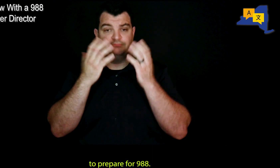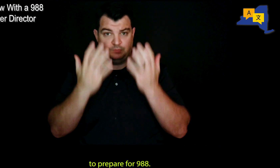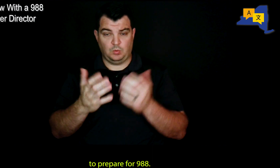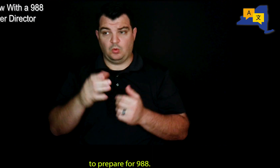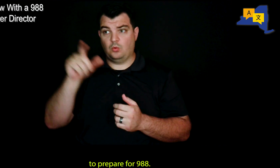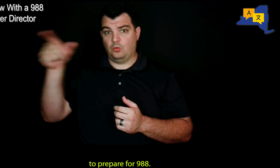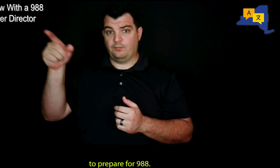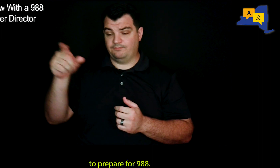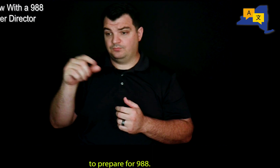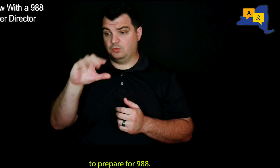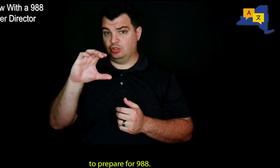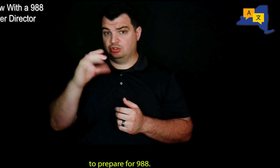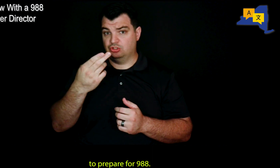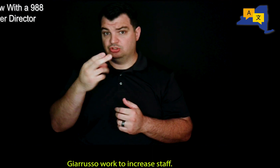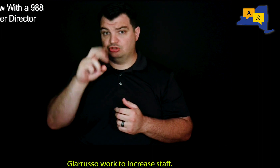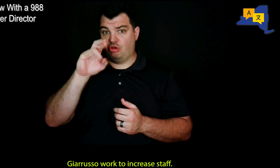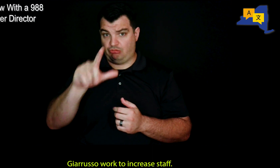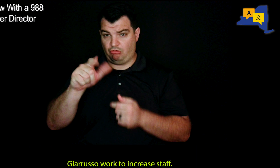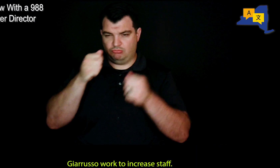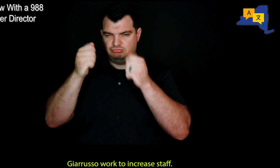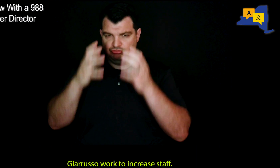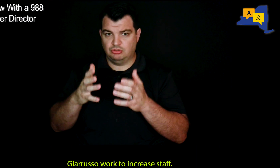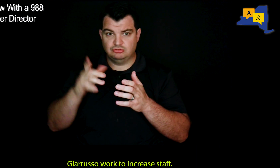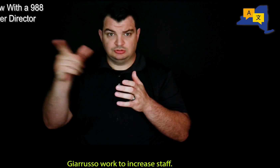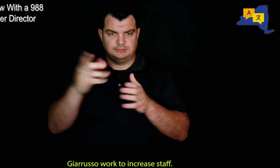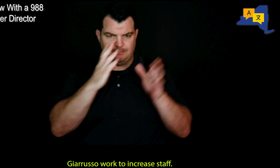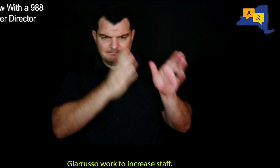to prepare for 988. Giarrusso work to increase staff.